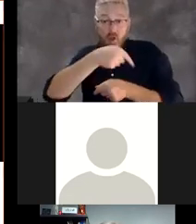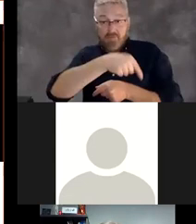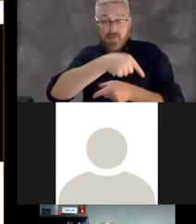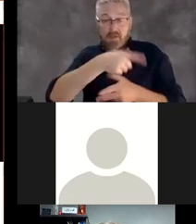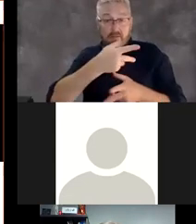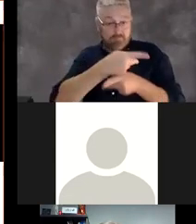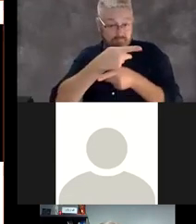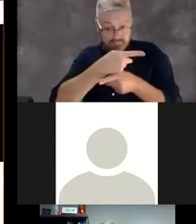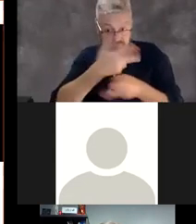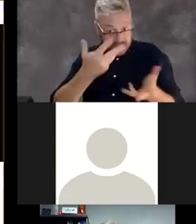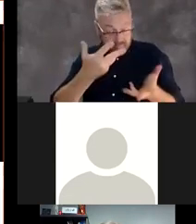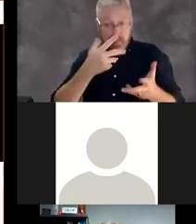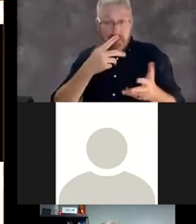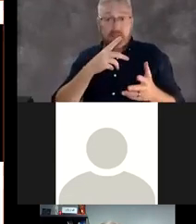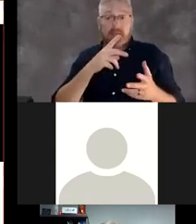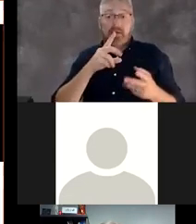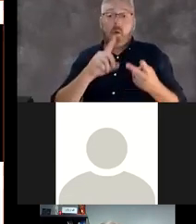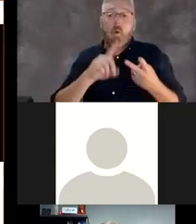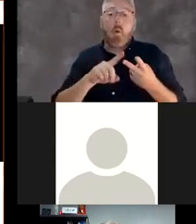THE OTHER QUESTION IS DID A CARETAKER FAIL TO ACT TO PROTECT